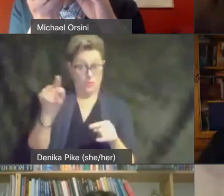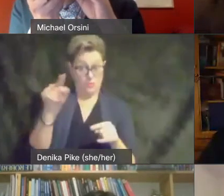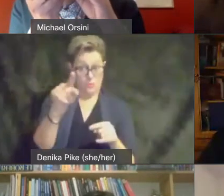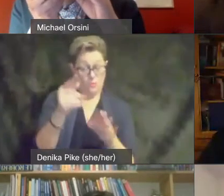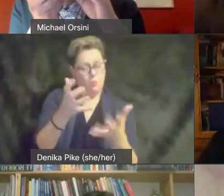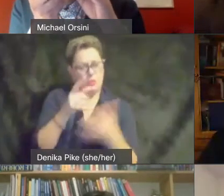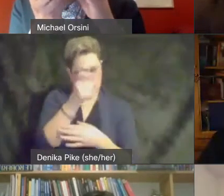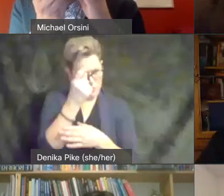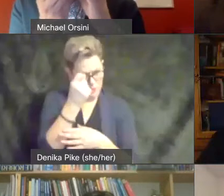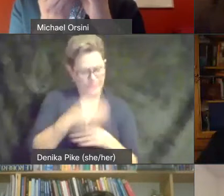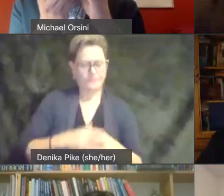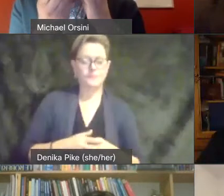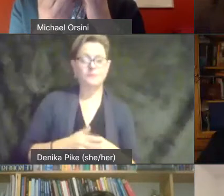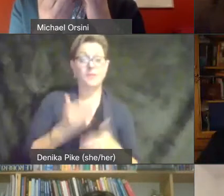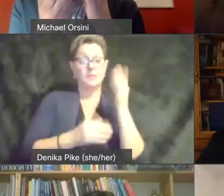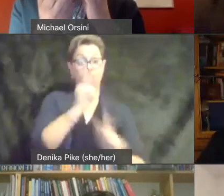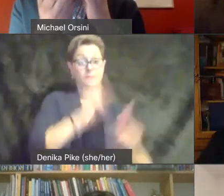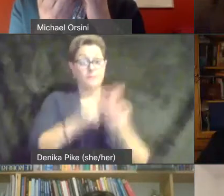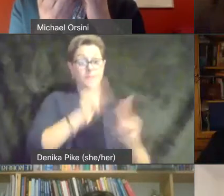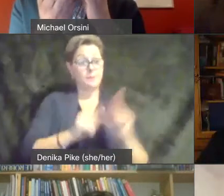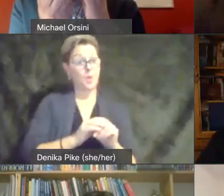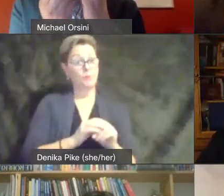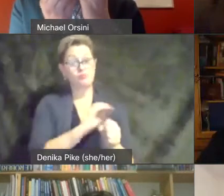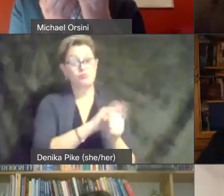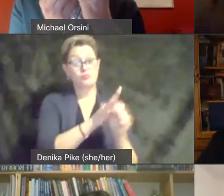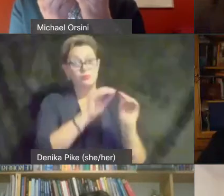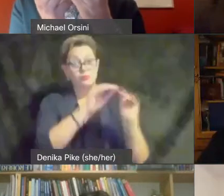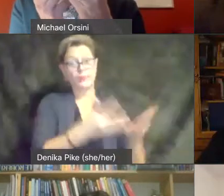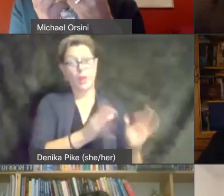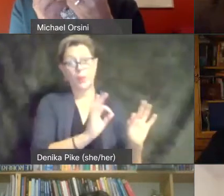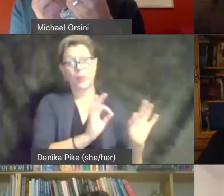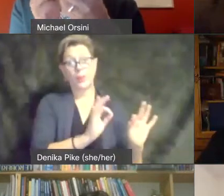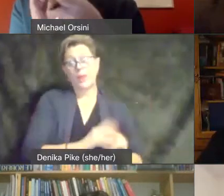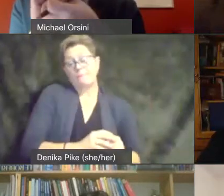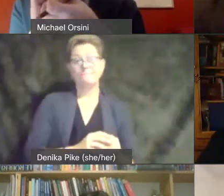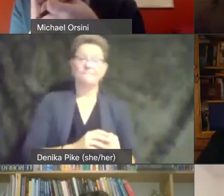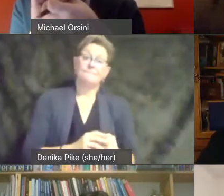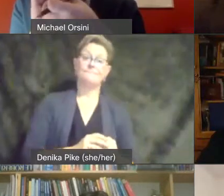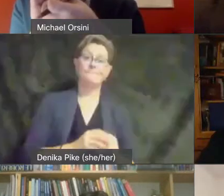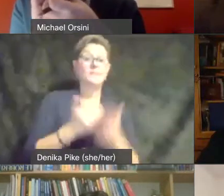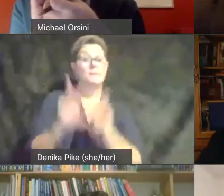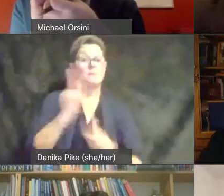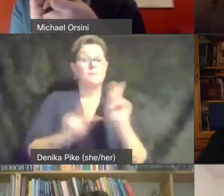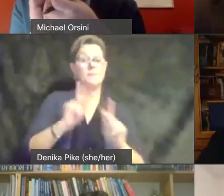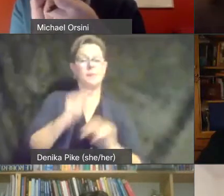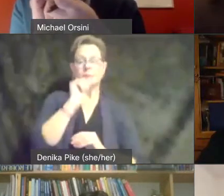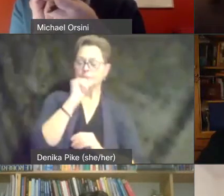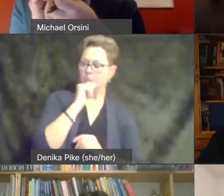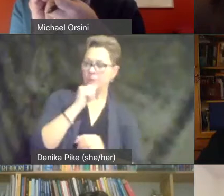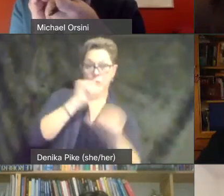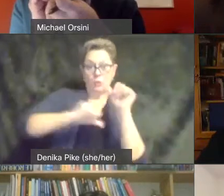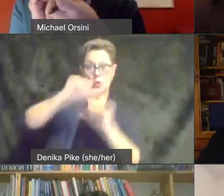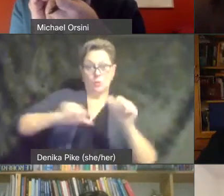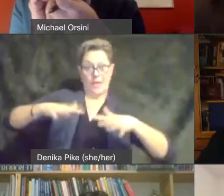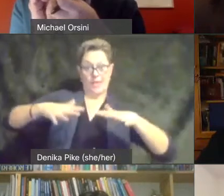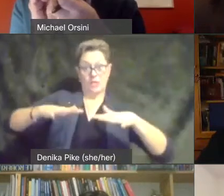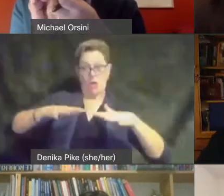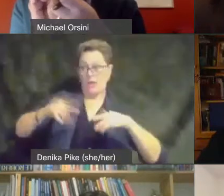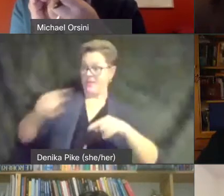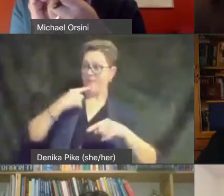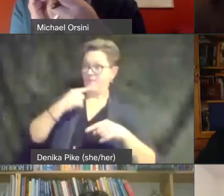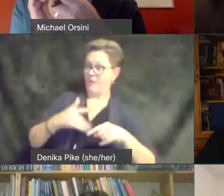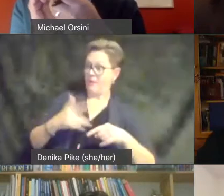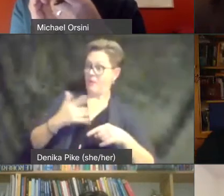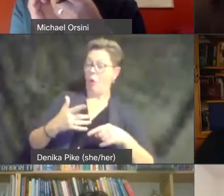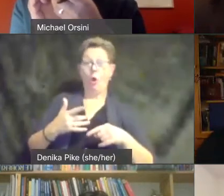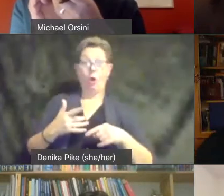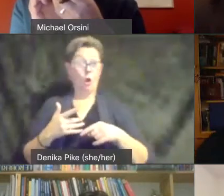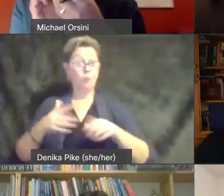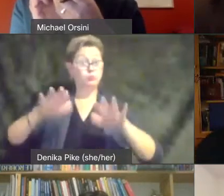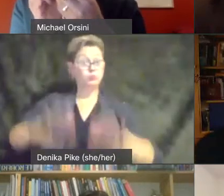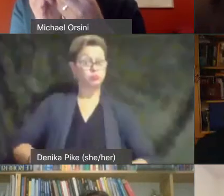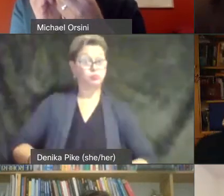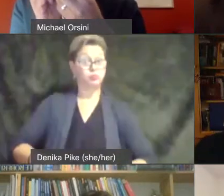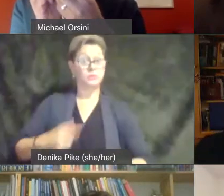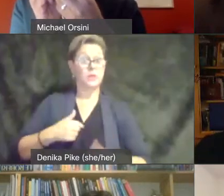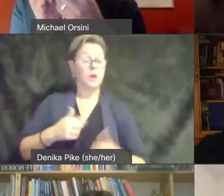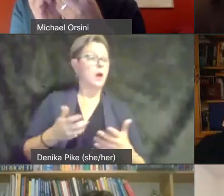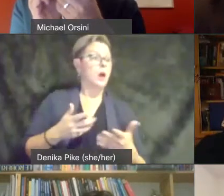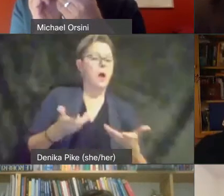Don't mind this pandemic as much. Um, so I've talked to people with social anxiety who are actually feeling, like, hey, those, all of those symptoms are leave people with fear of missing out those symptoms have been leads.